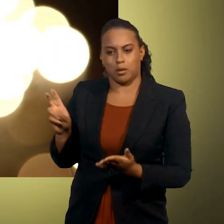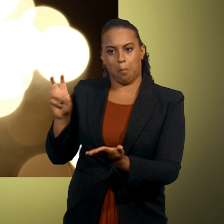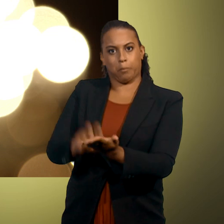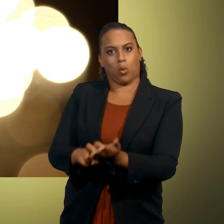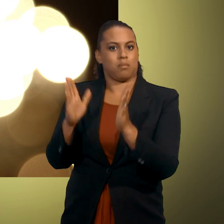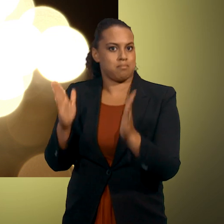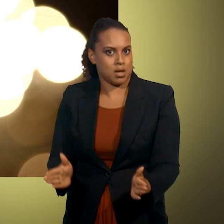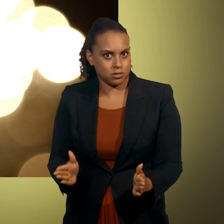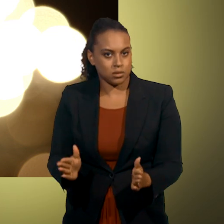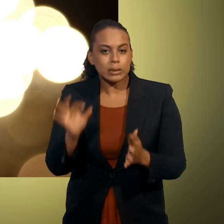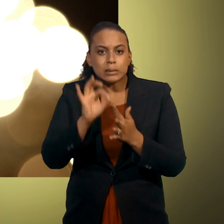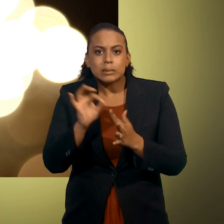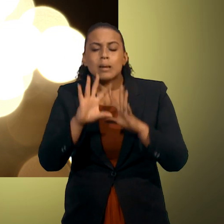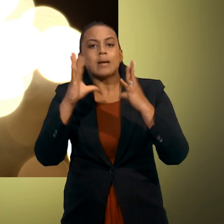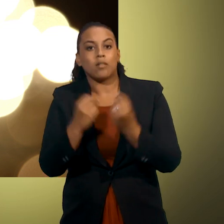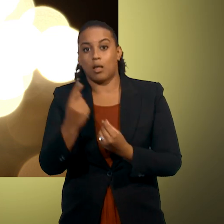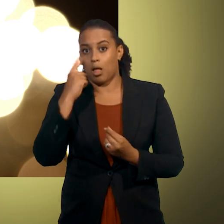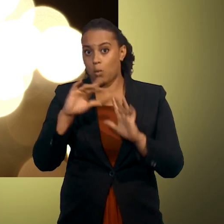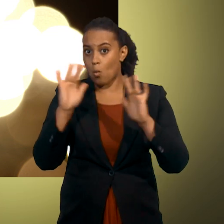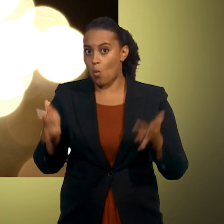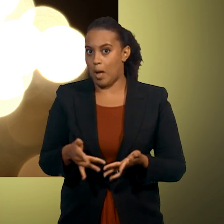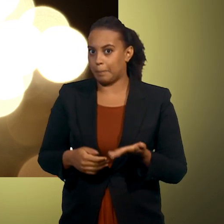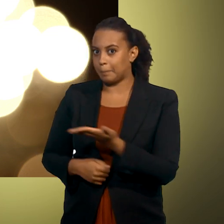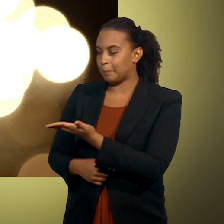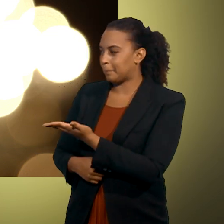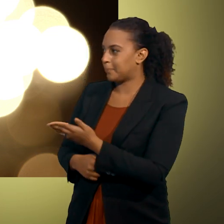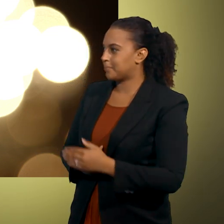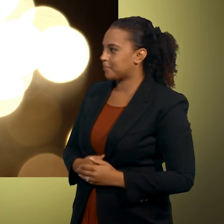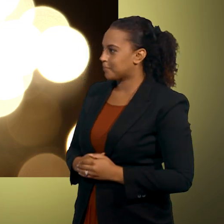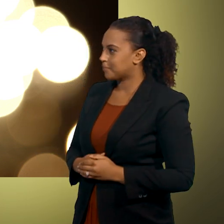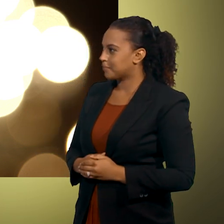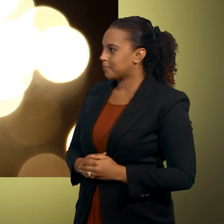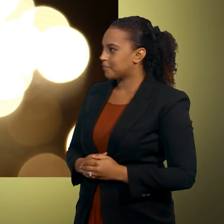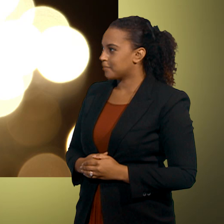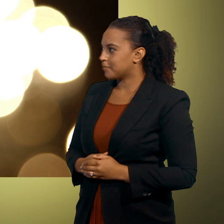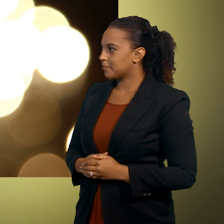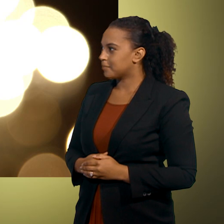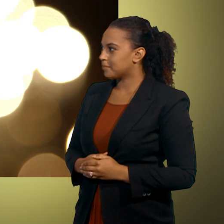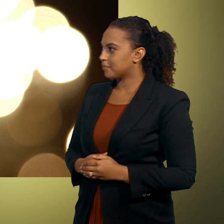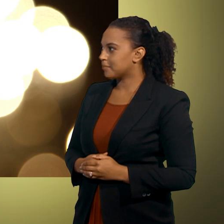Details of all tours are on the website, www.parliament.uk/visiting.